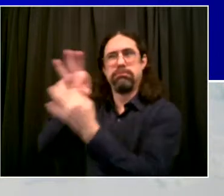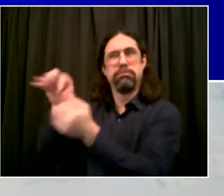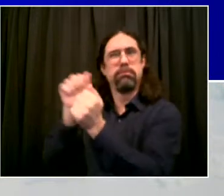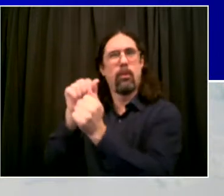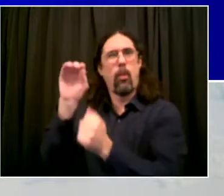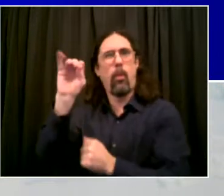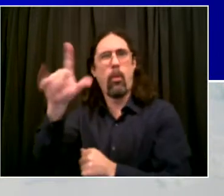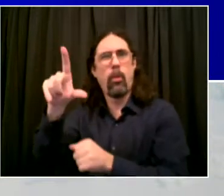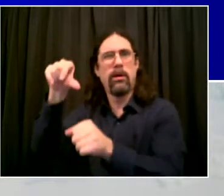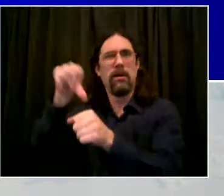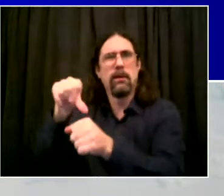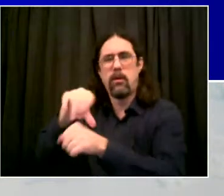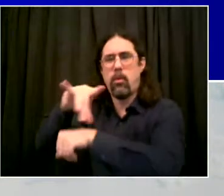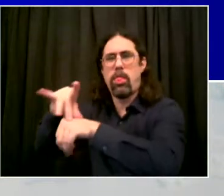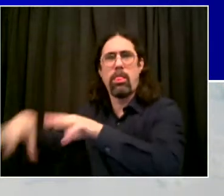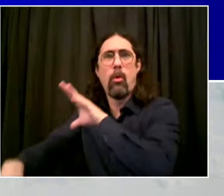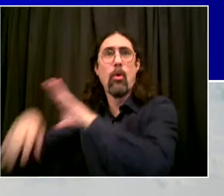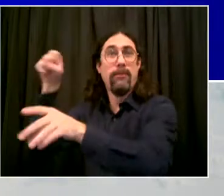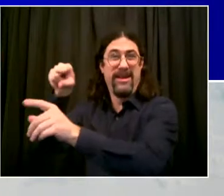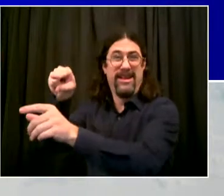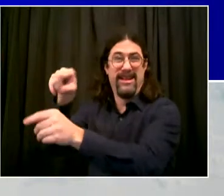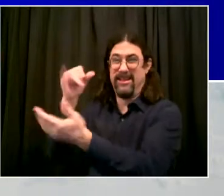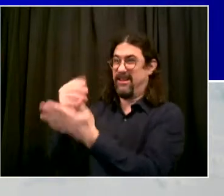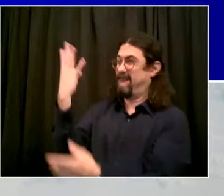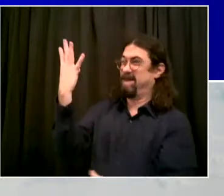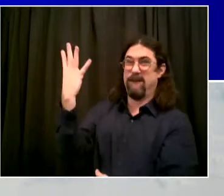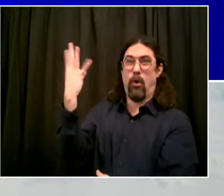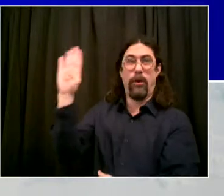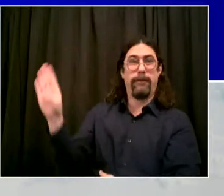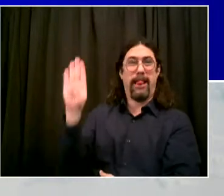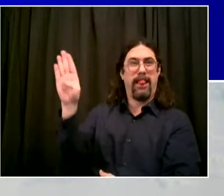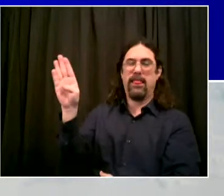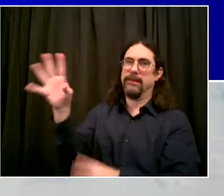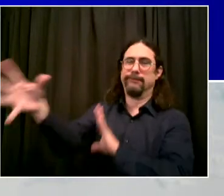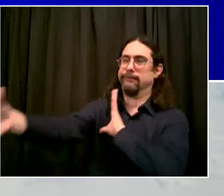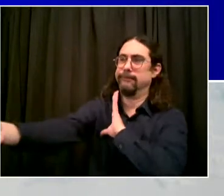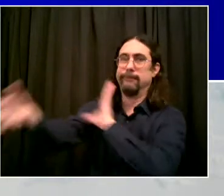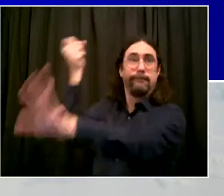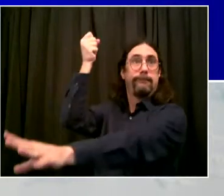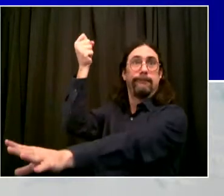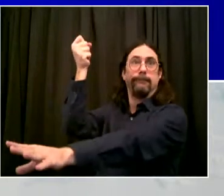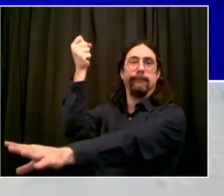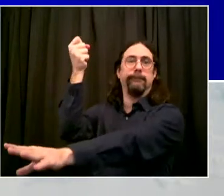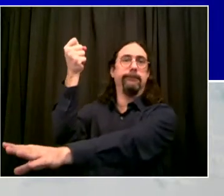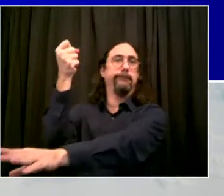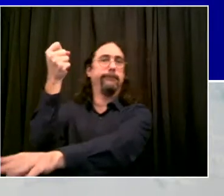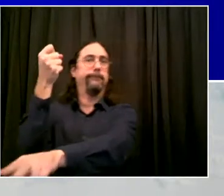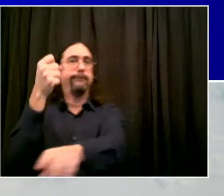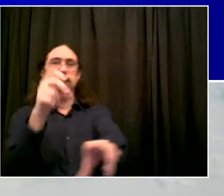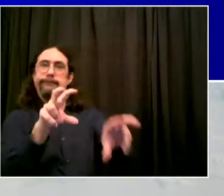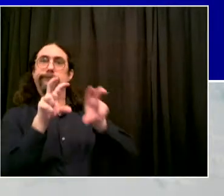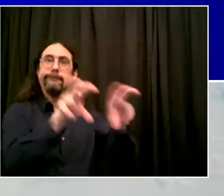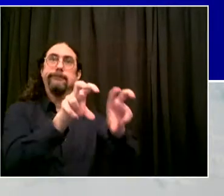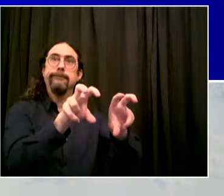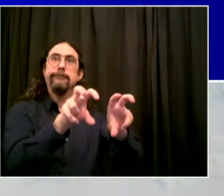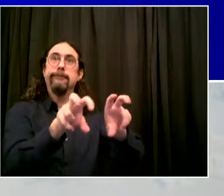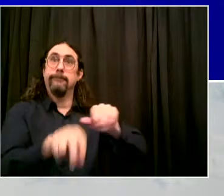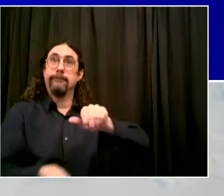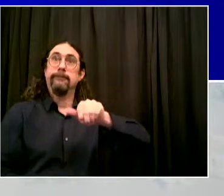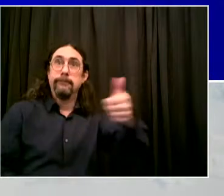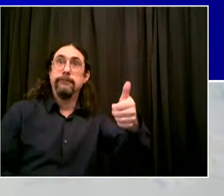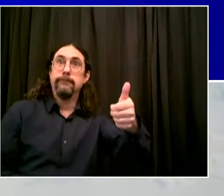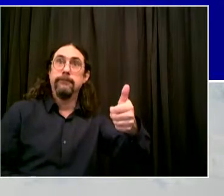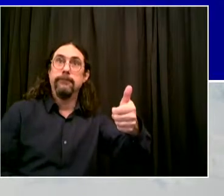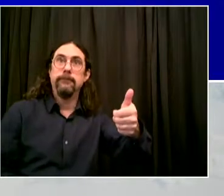THAT COMES FROM